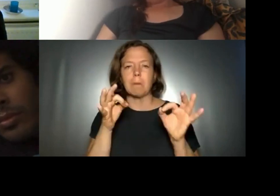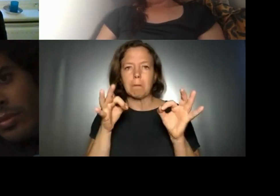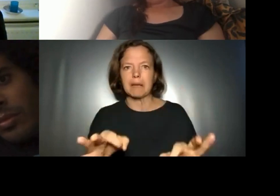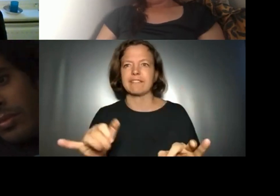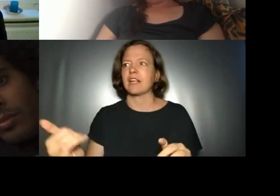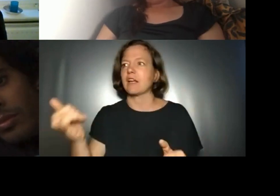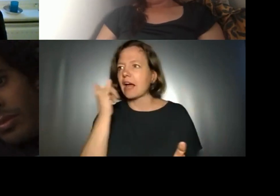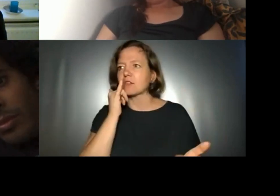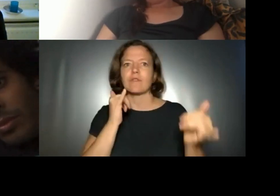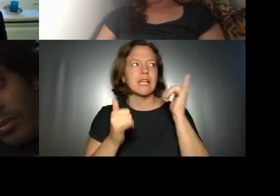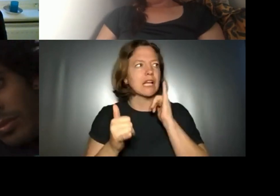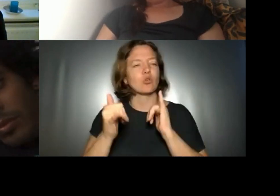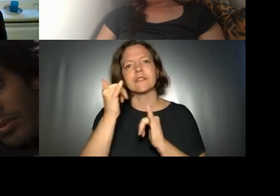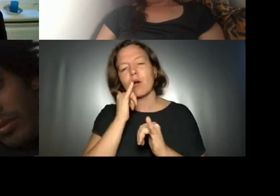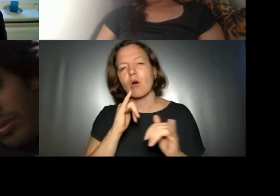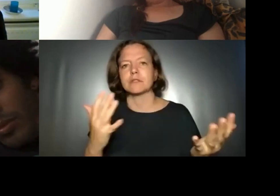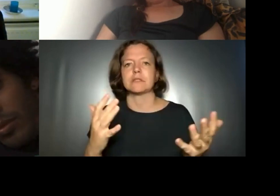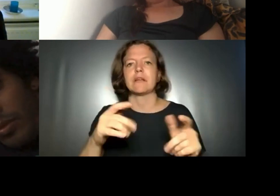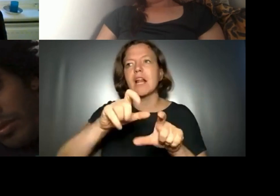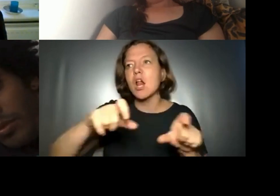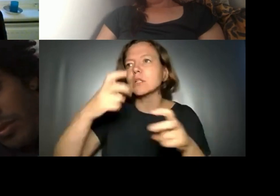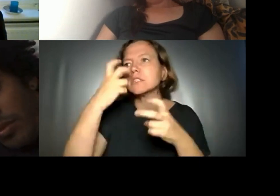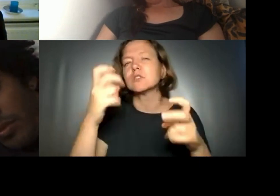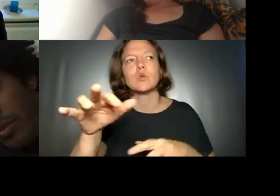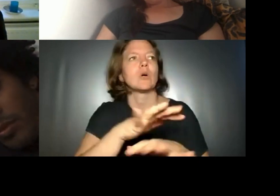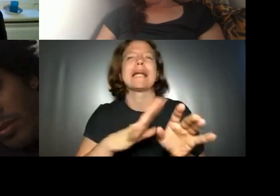People are looking for people and there don't seem to be enough people.